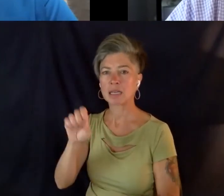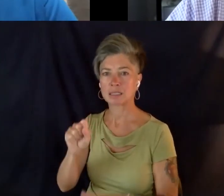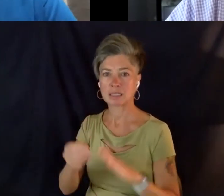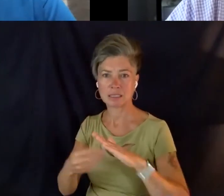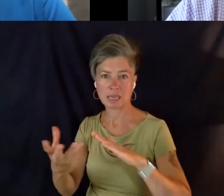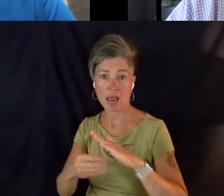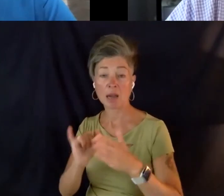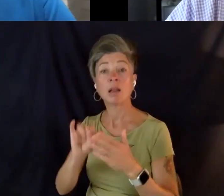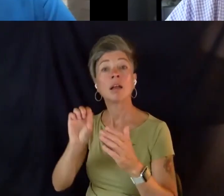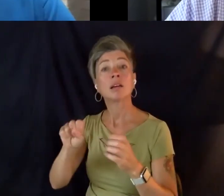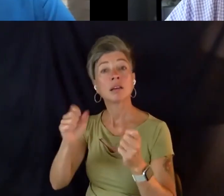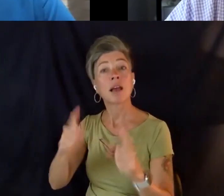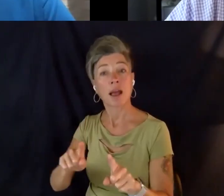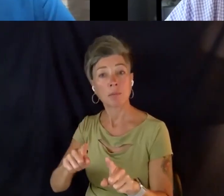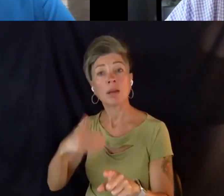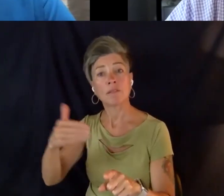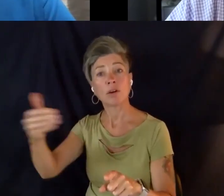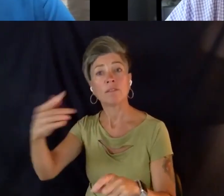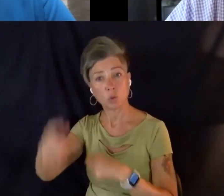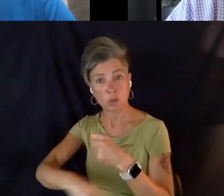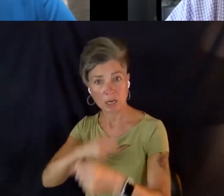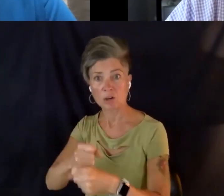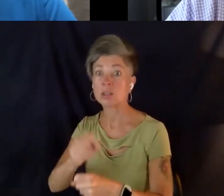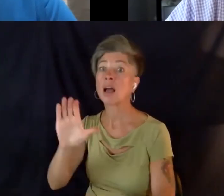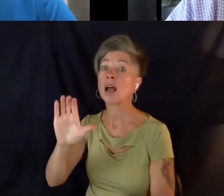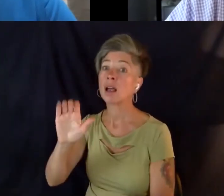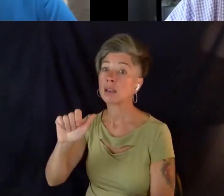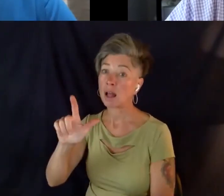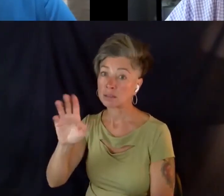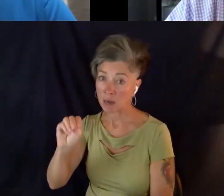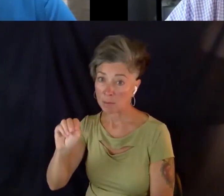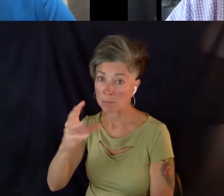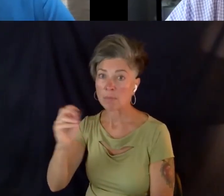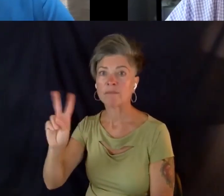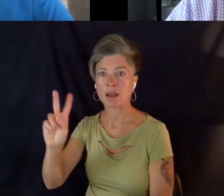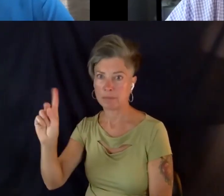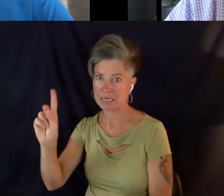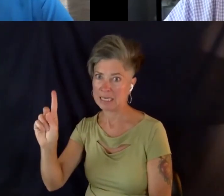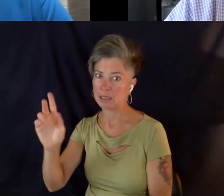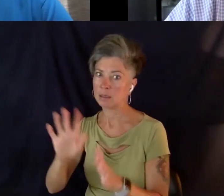Definitely calcium is gonna be a role in that, calcium and vitamin D, so yeah. Great. Cool.